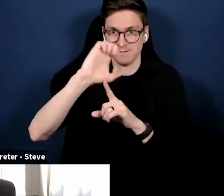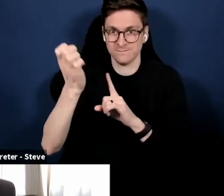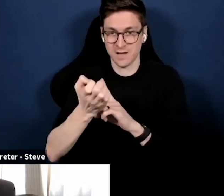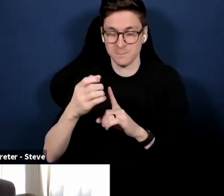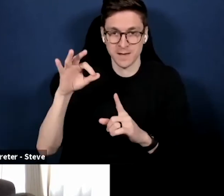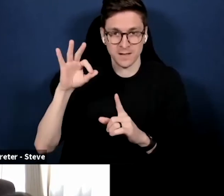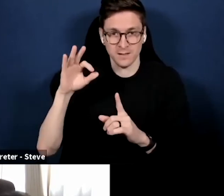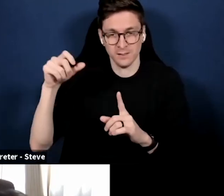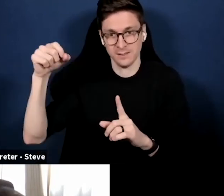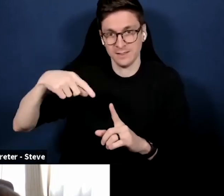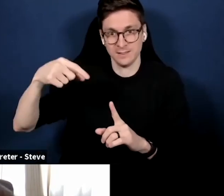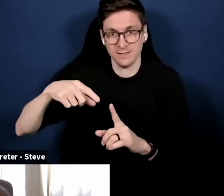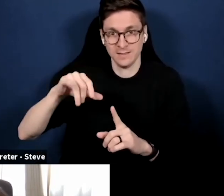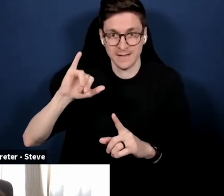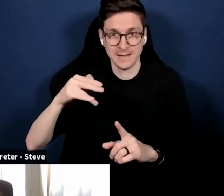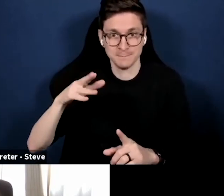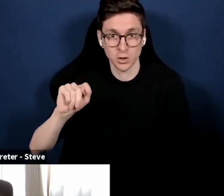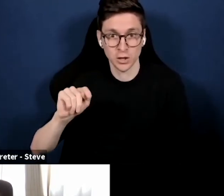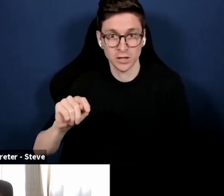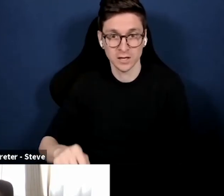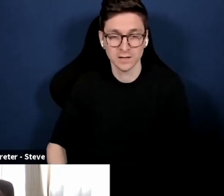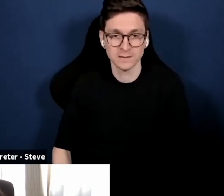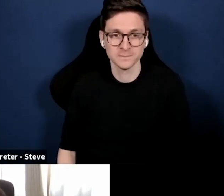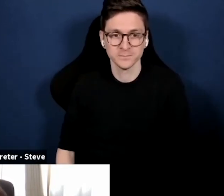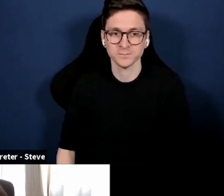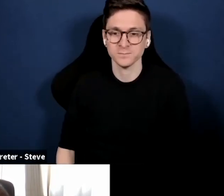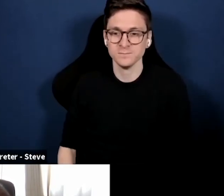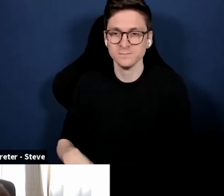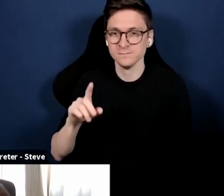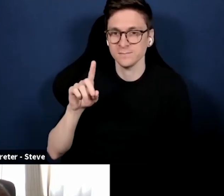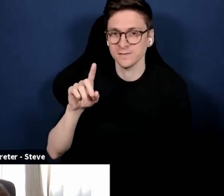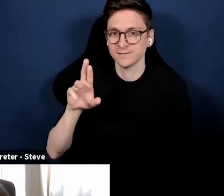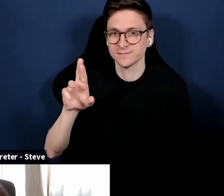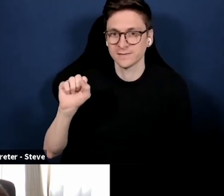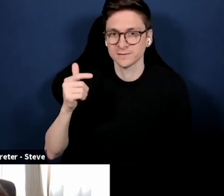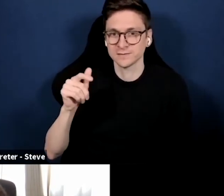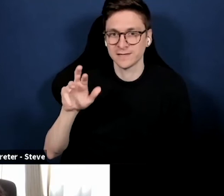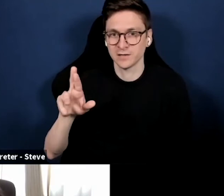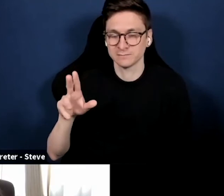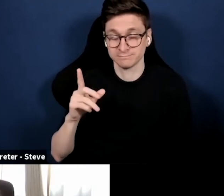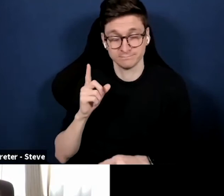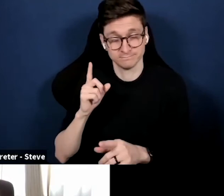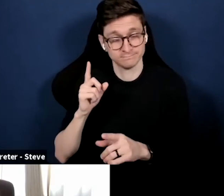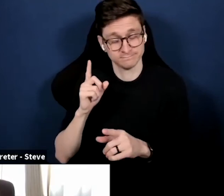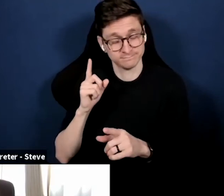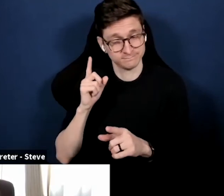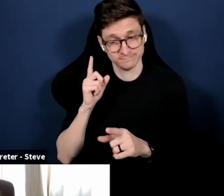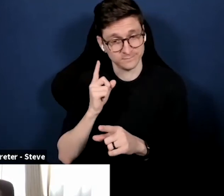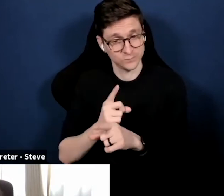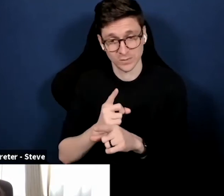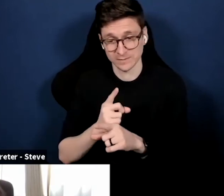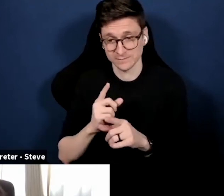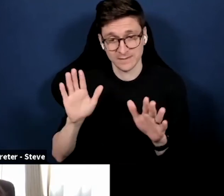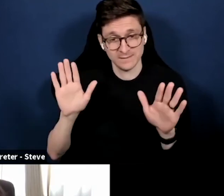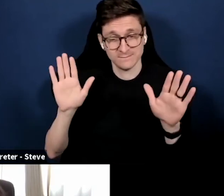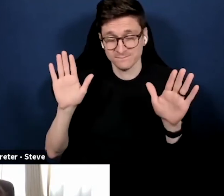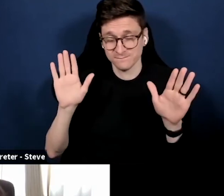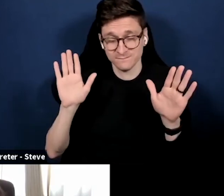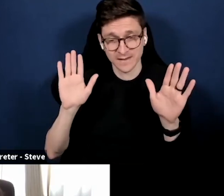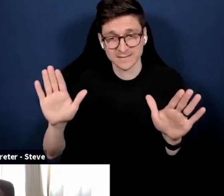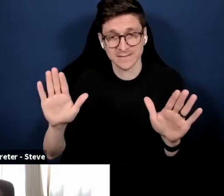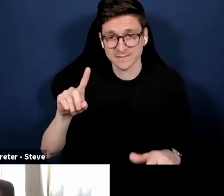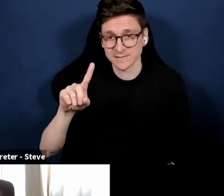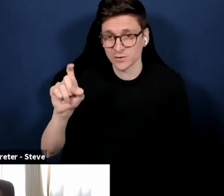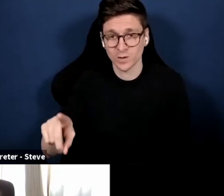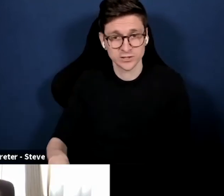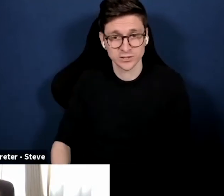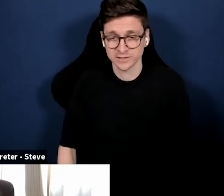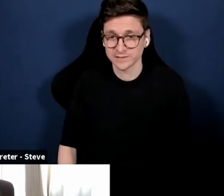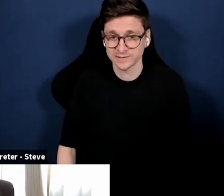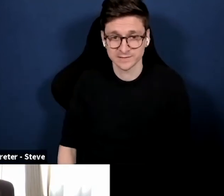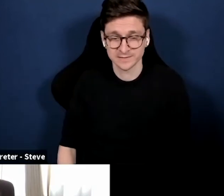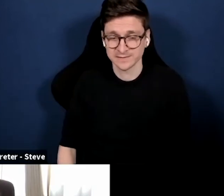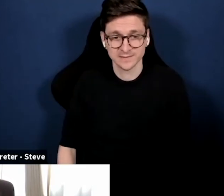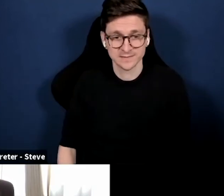that's yes that's so um one of the so fantastic question and and um yes i think it's an incredibly